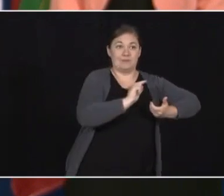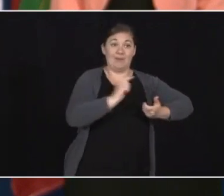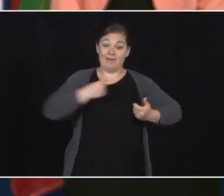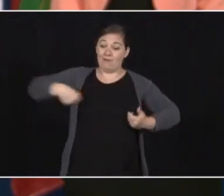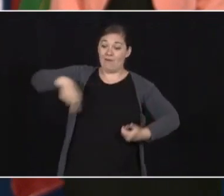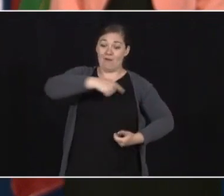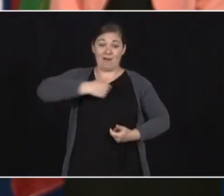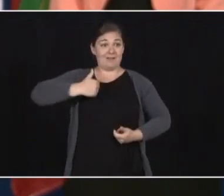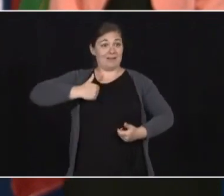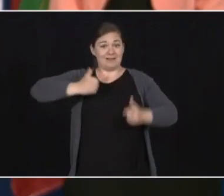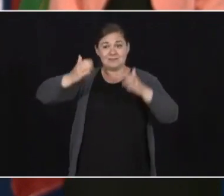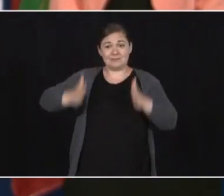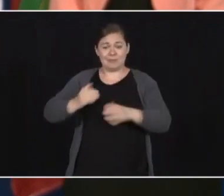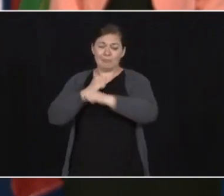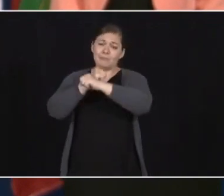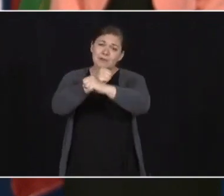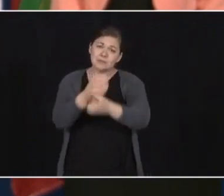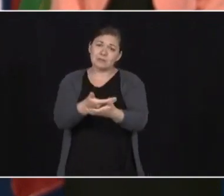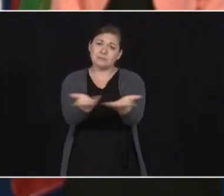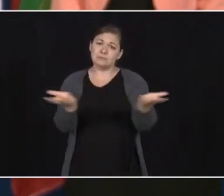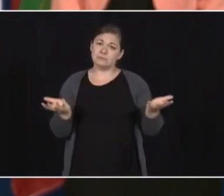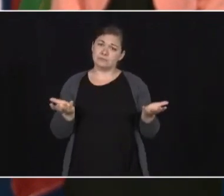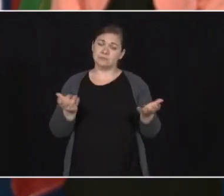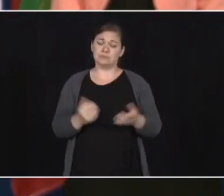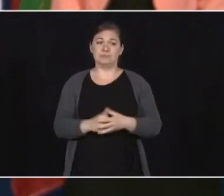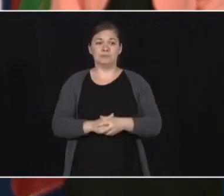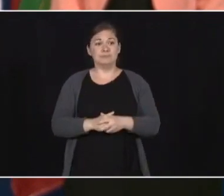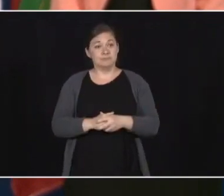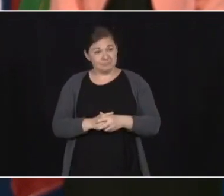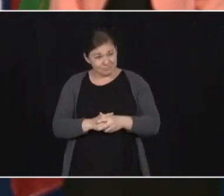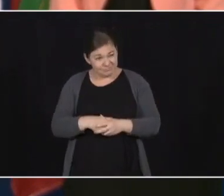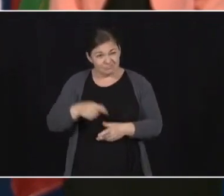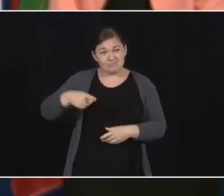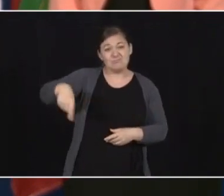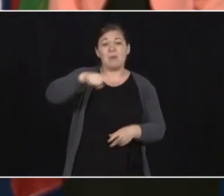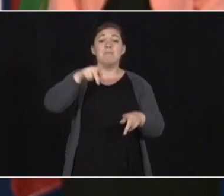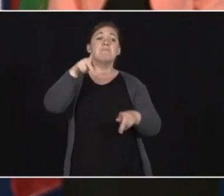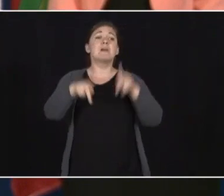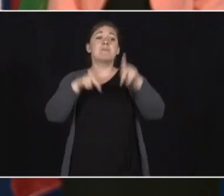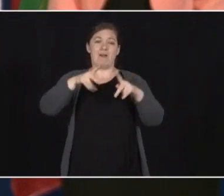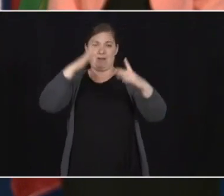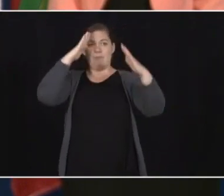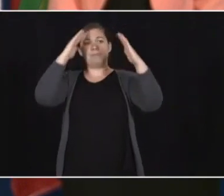My friends, you should expect nothing less as a province